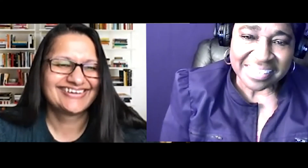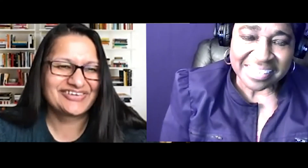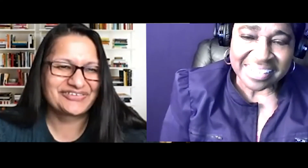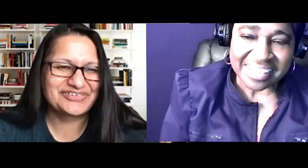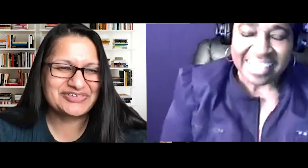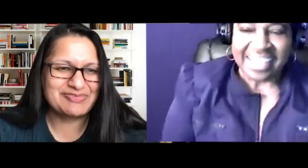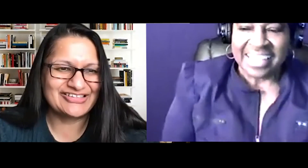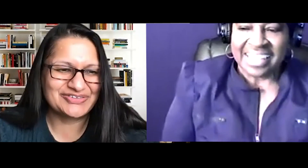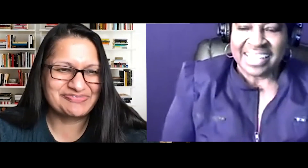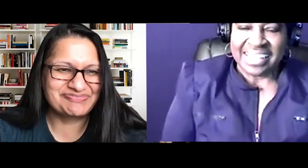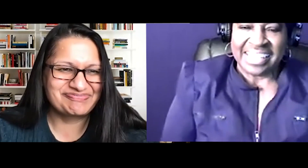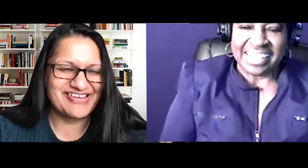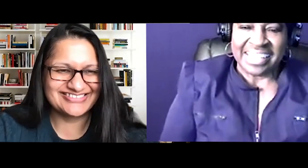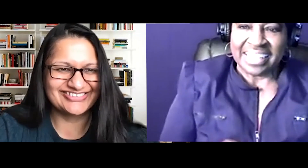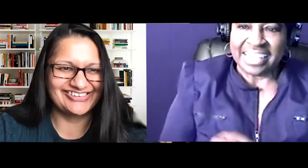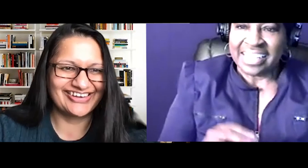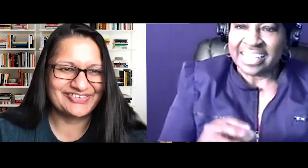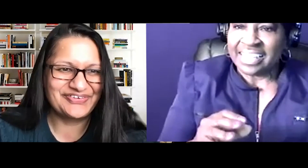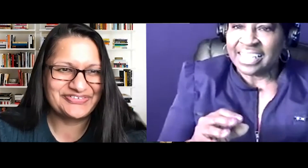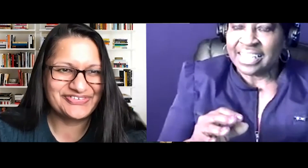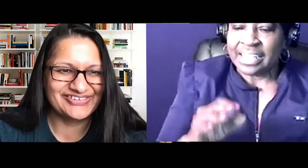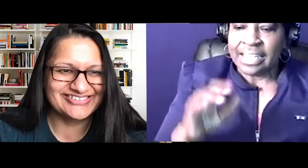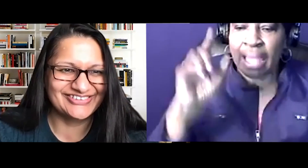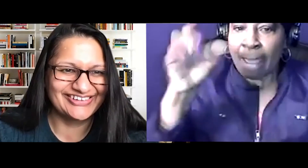Ramona Gupta (she/her/hers): There was a response from Pastor Clark, I don't know if y'all saw it.